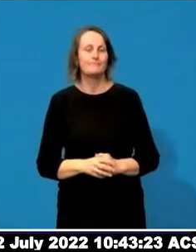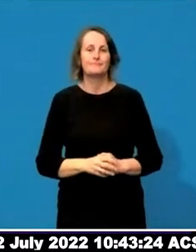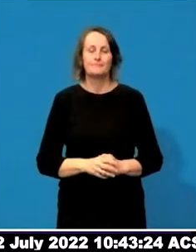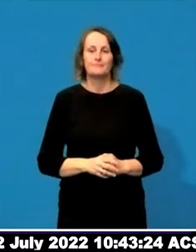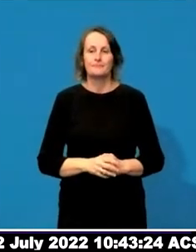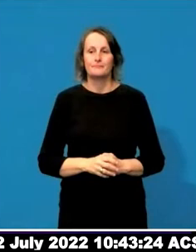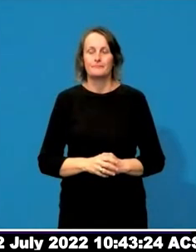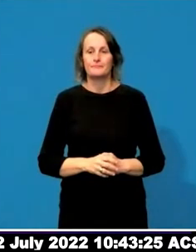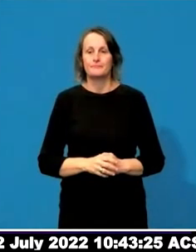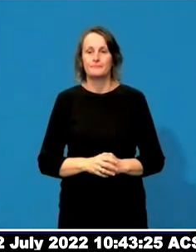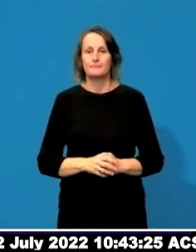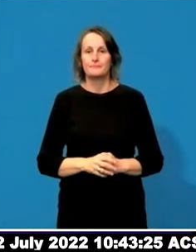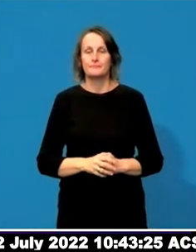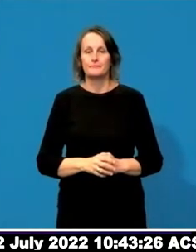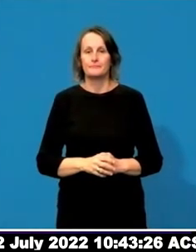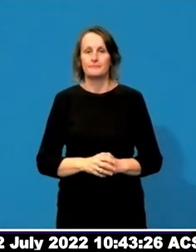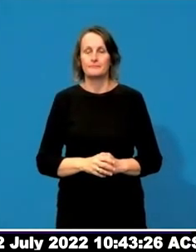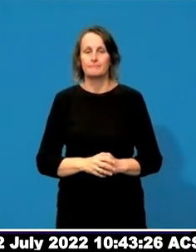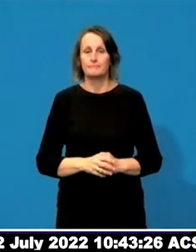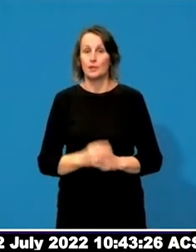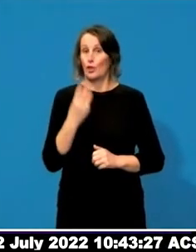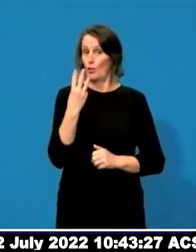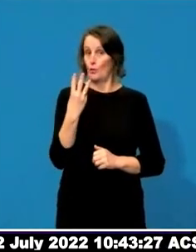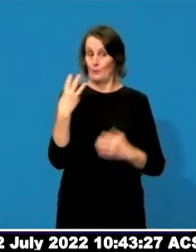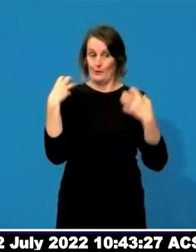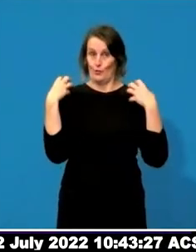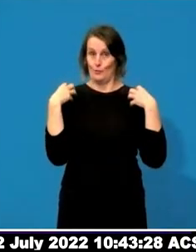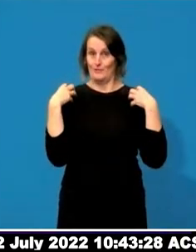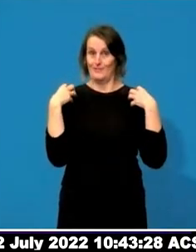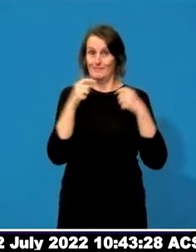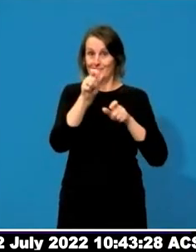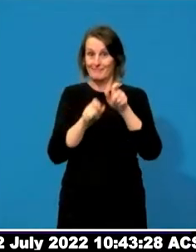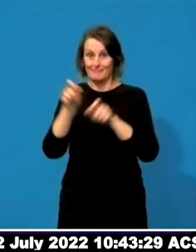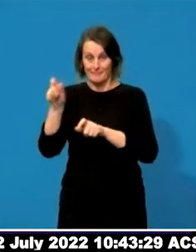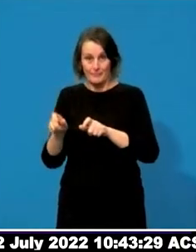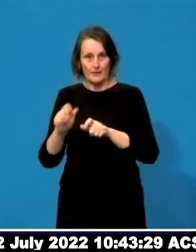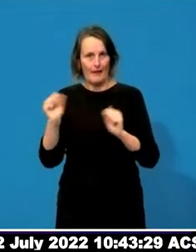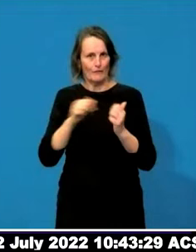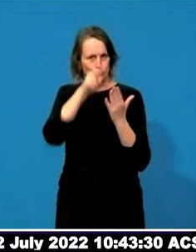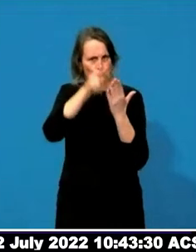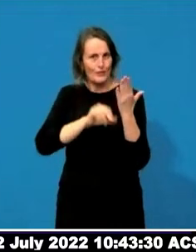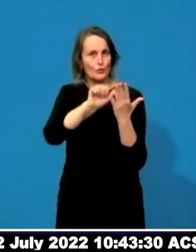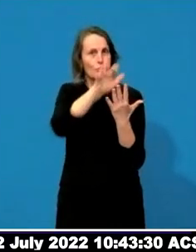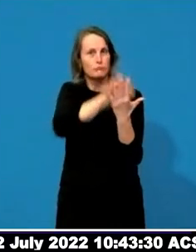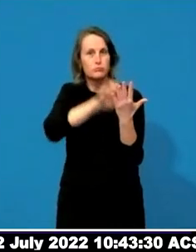have read your statement in detail, of course, people watching this hearing on the live stream don't have access to it.